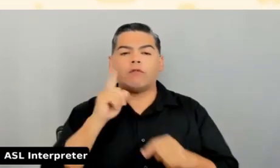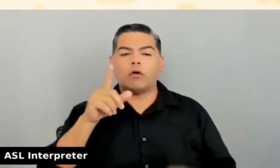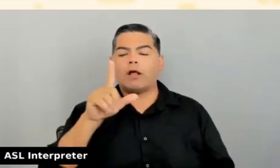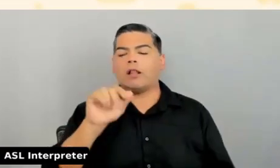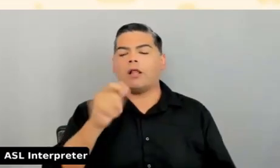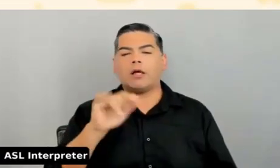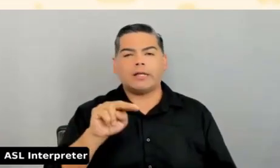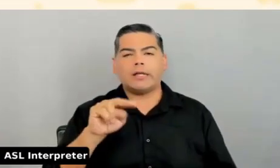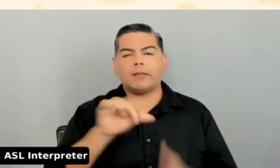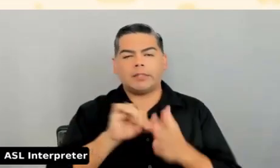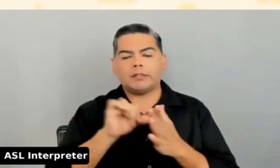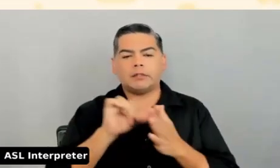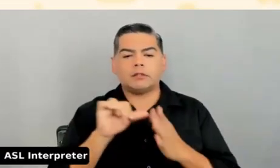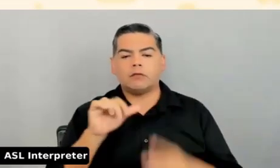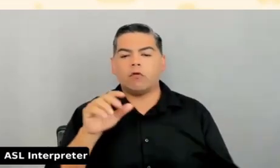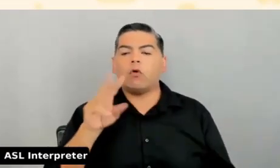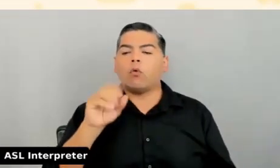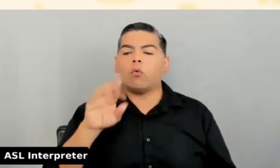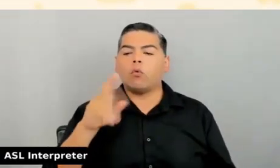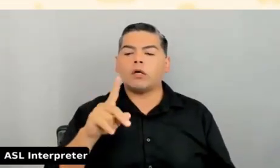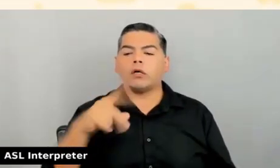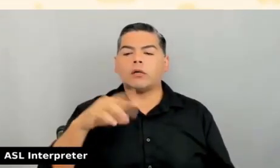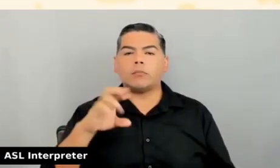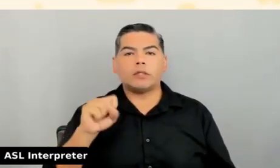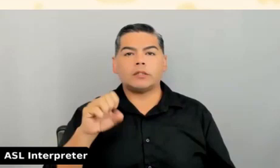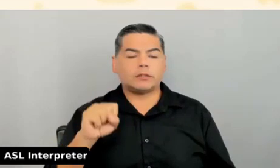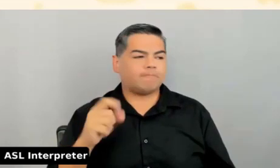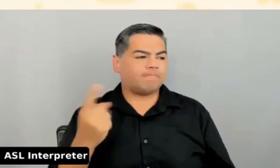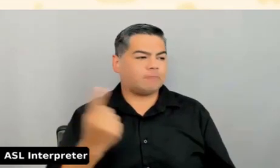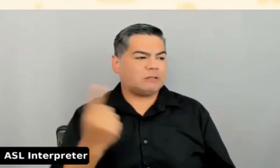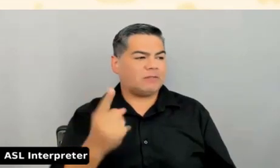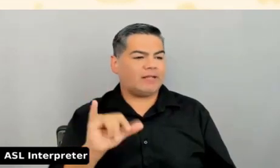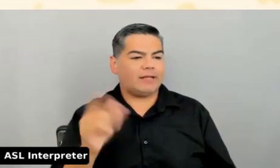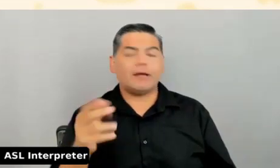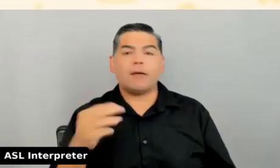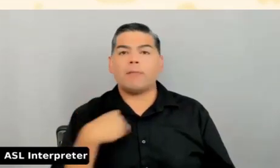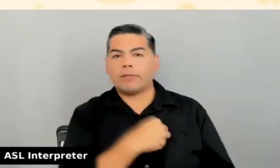or some themes may include something like a membership system,